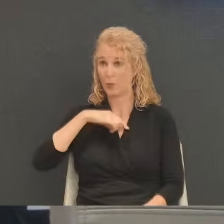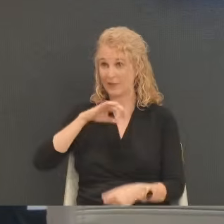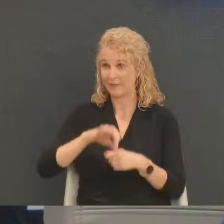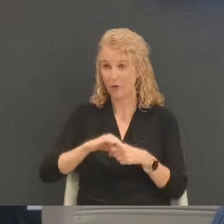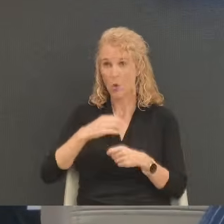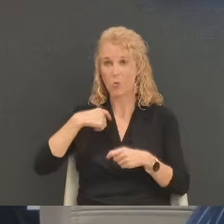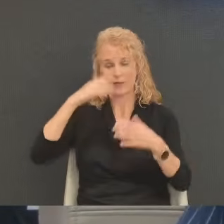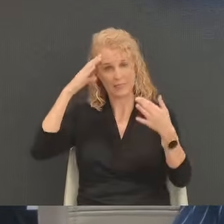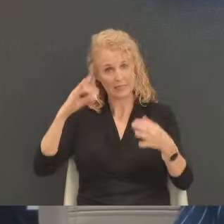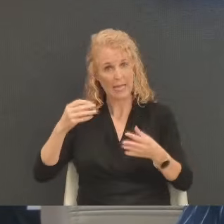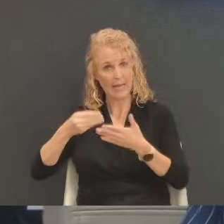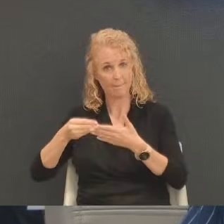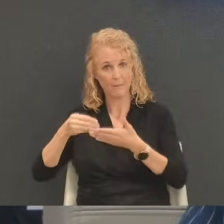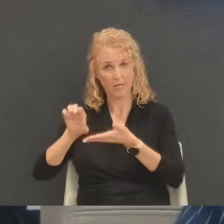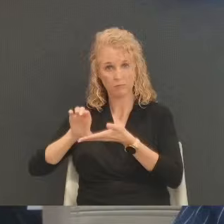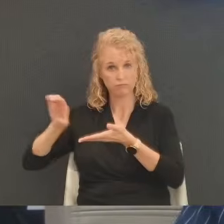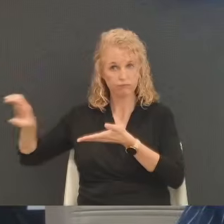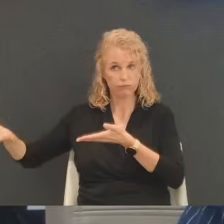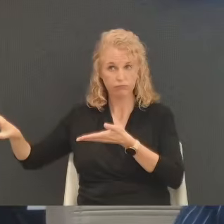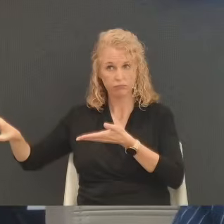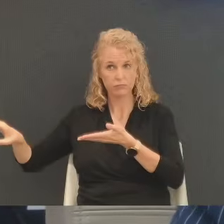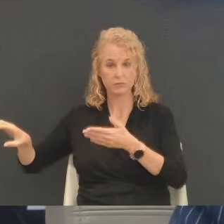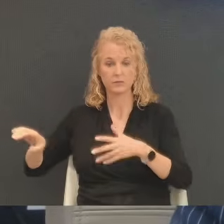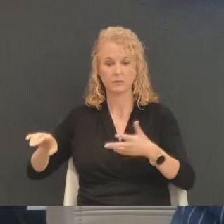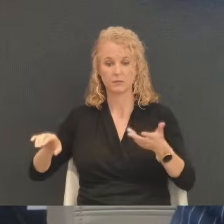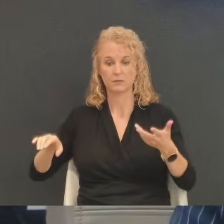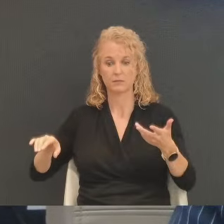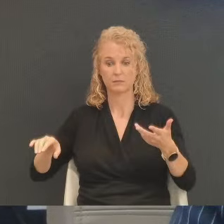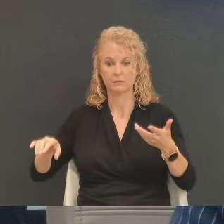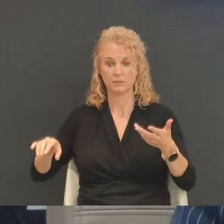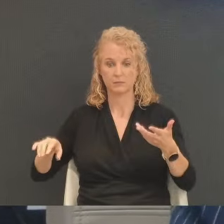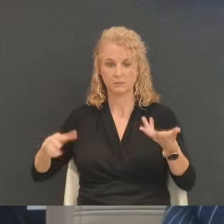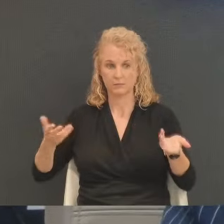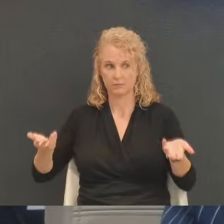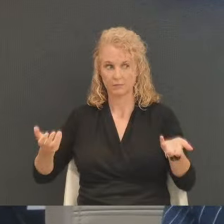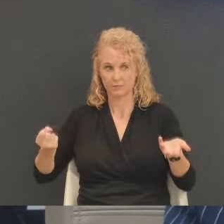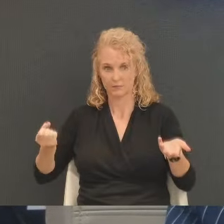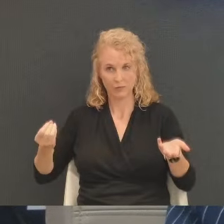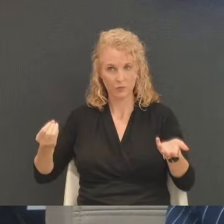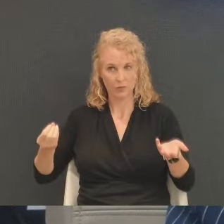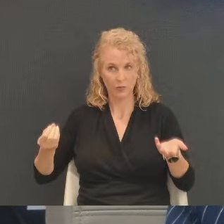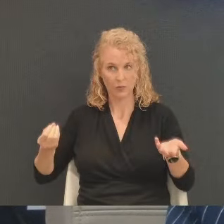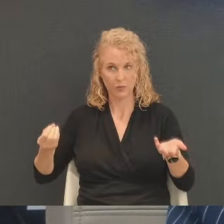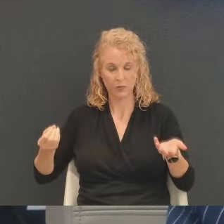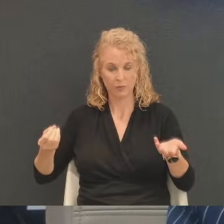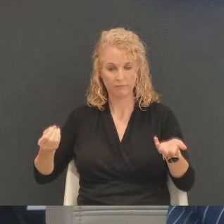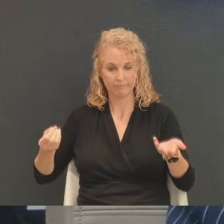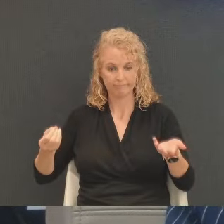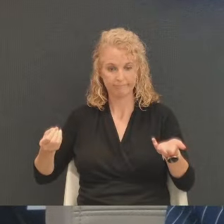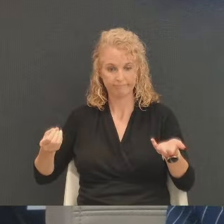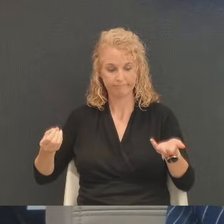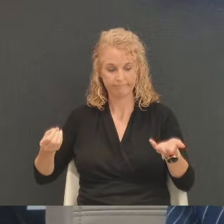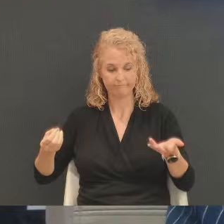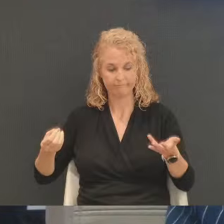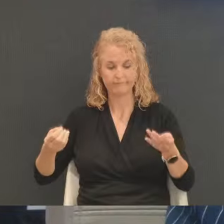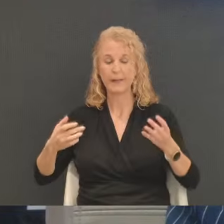give it over. We got to vote to put something on the ballot. So, I'm concerned that I'm getting